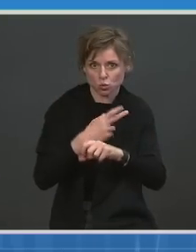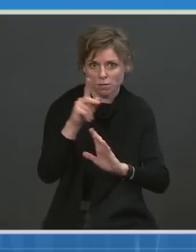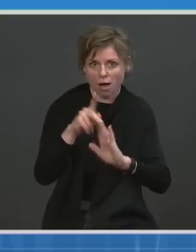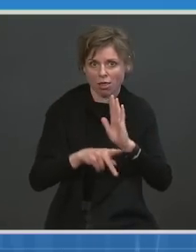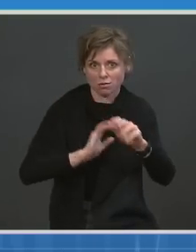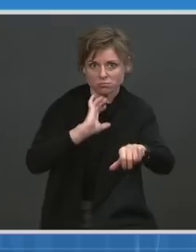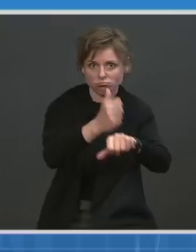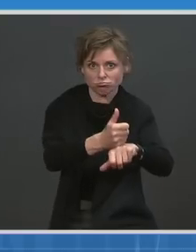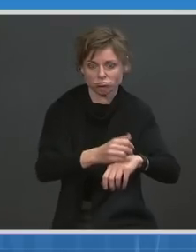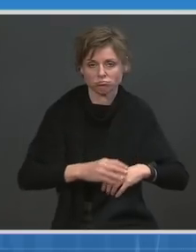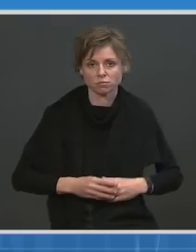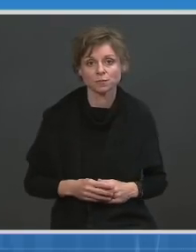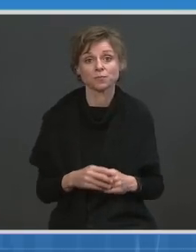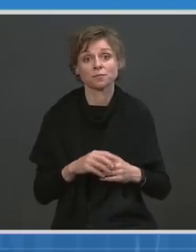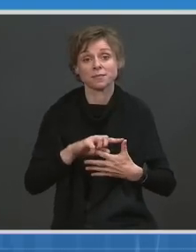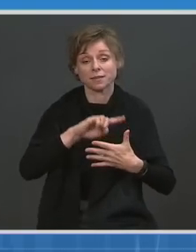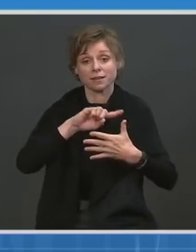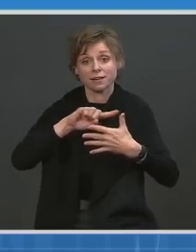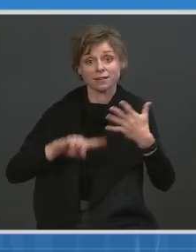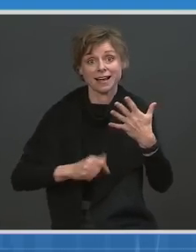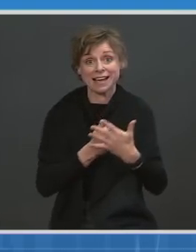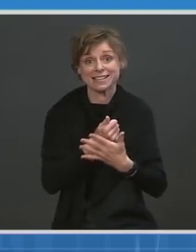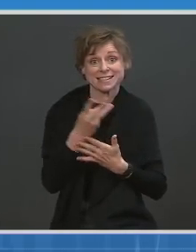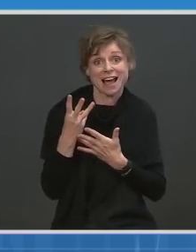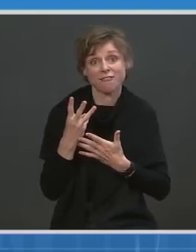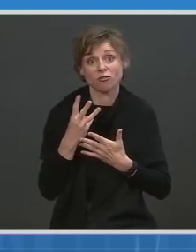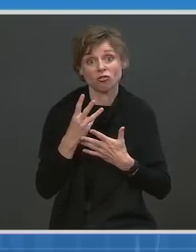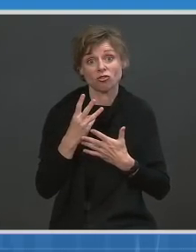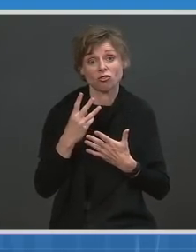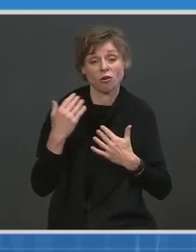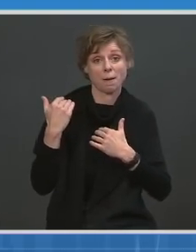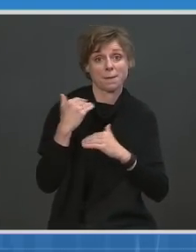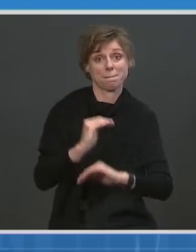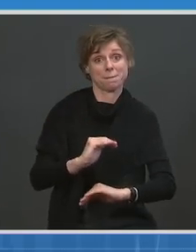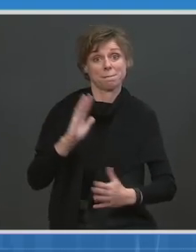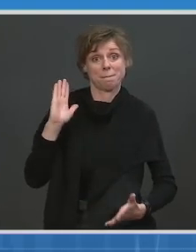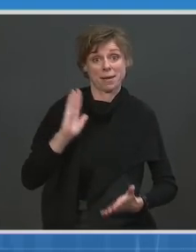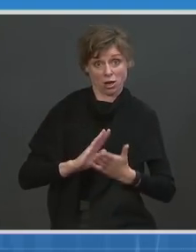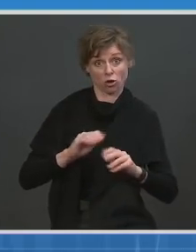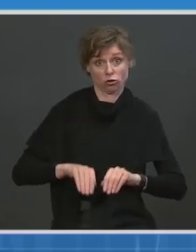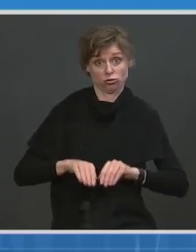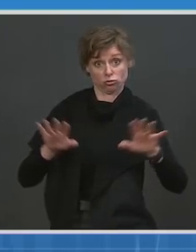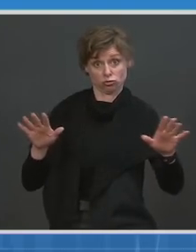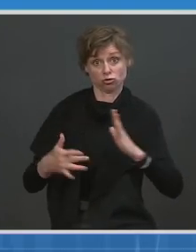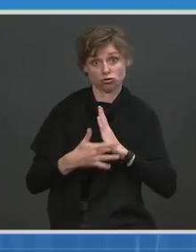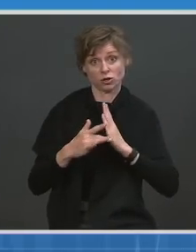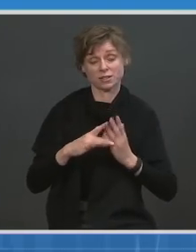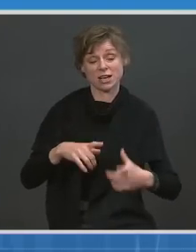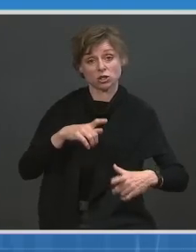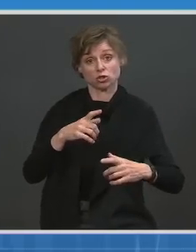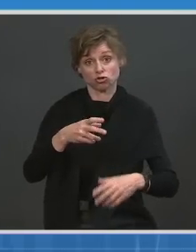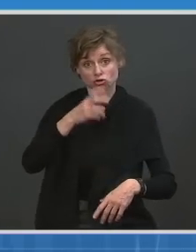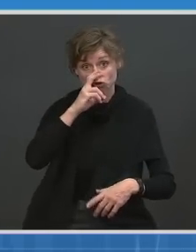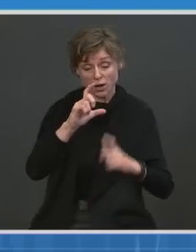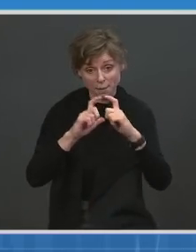including strict use of masks among students and a distance of at least three feet between students,